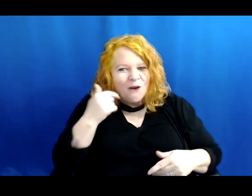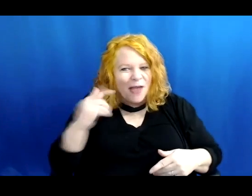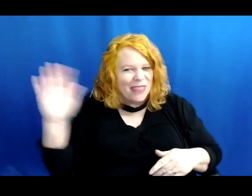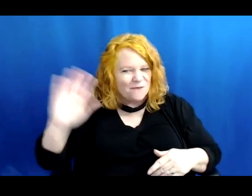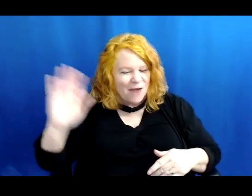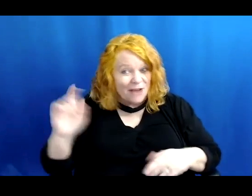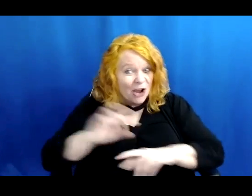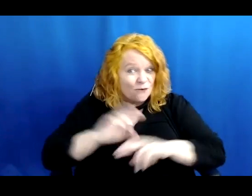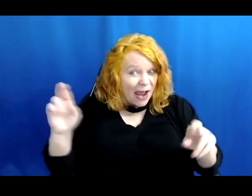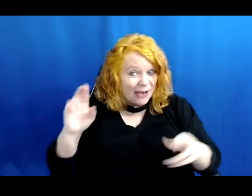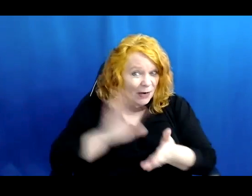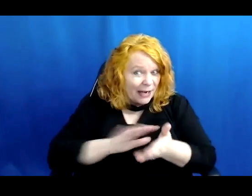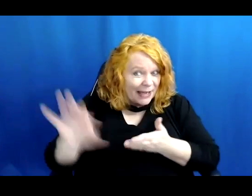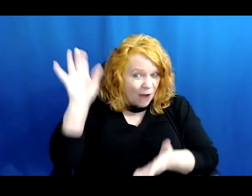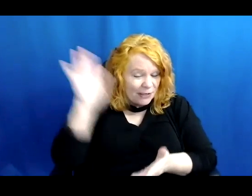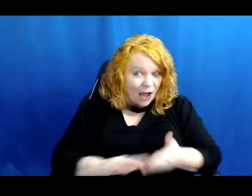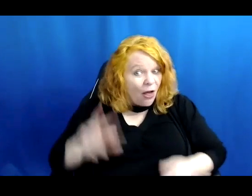Count us down. Three, two, one.